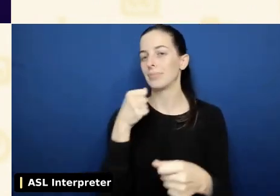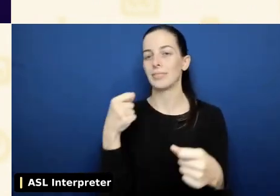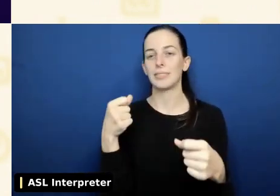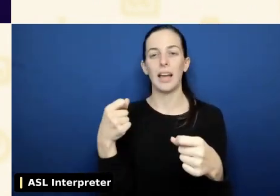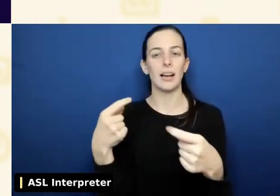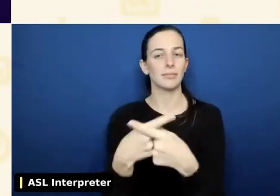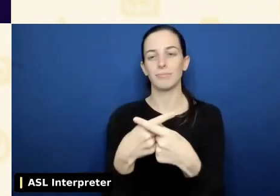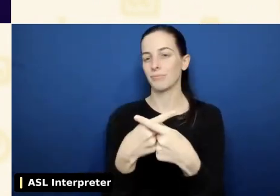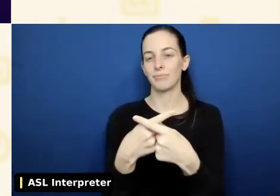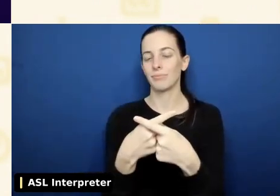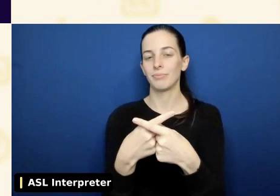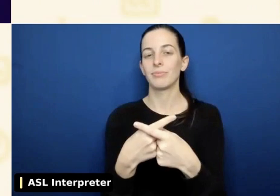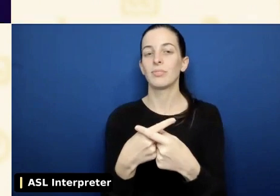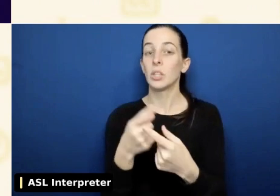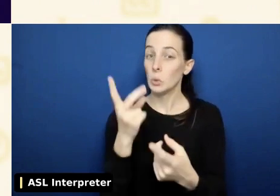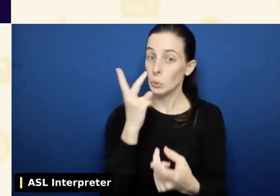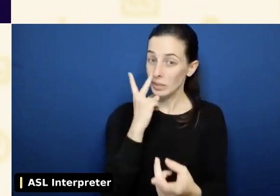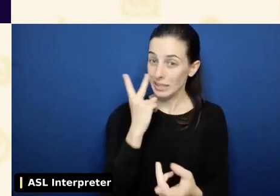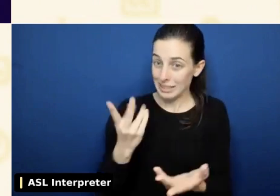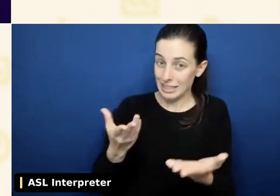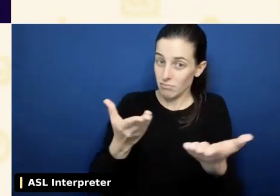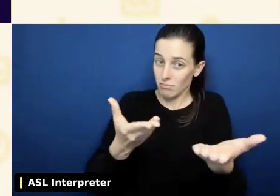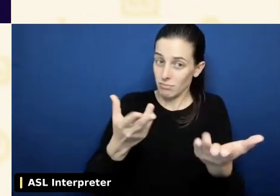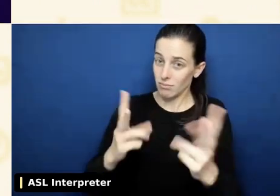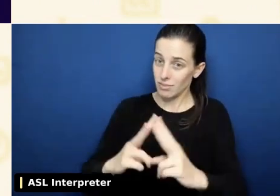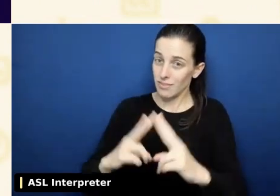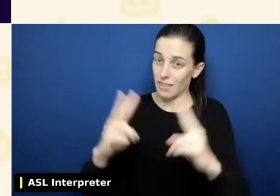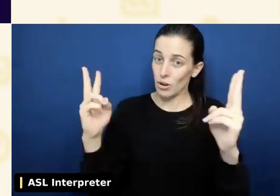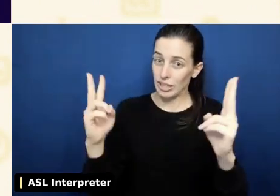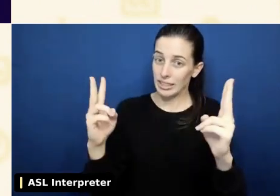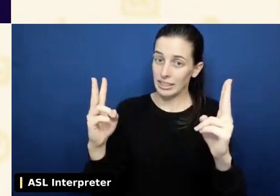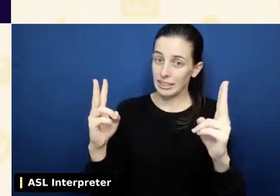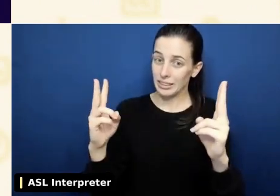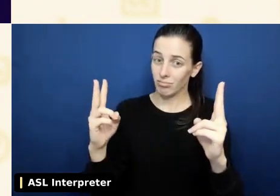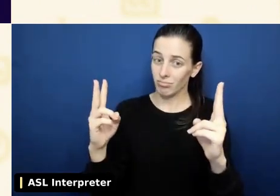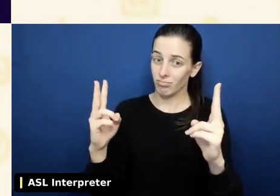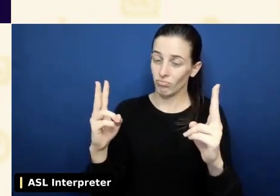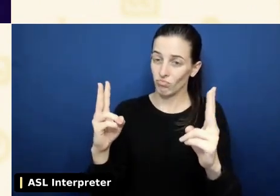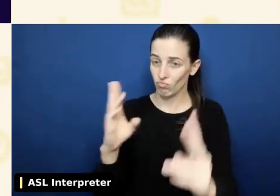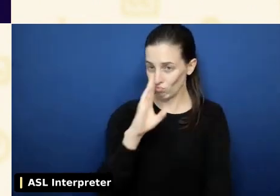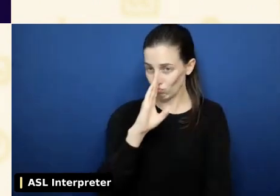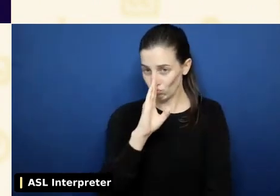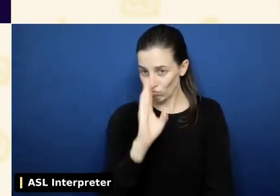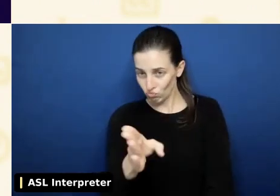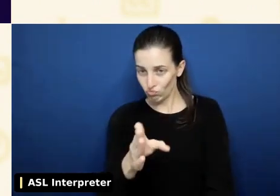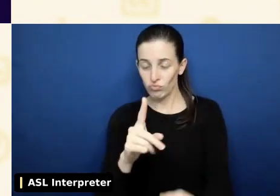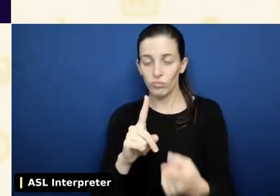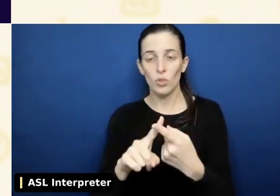And as you can see, it's targeted at sighted users, but our goal